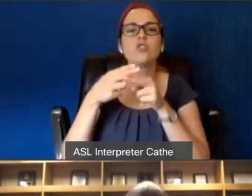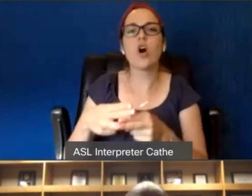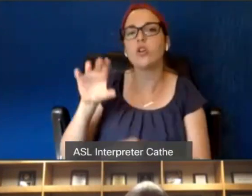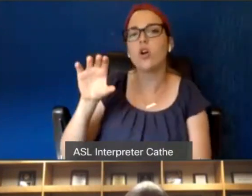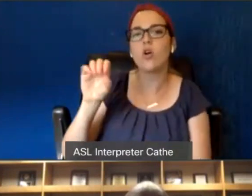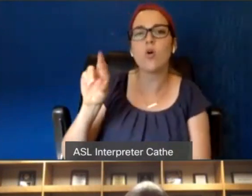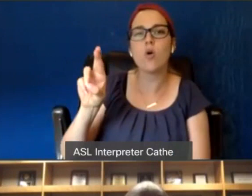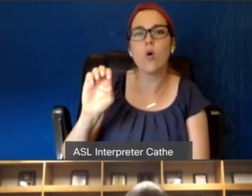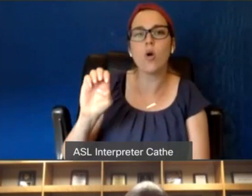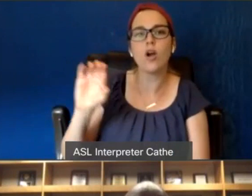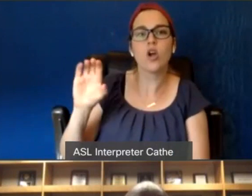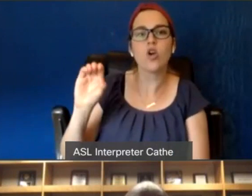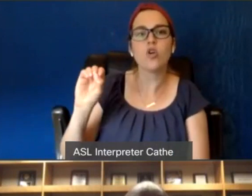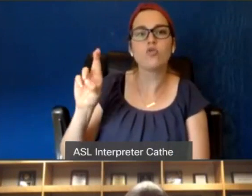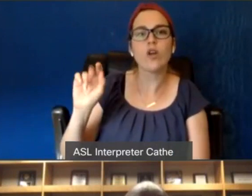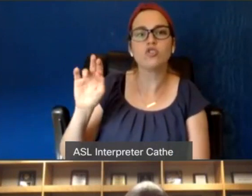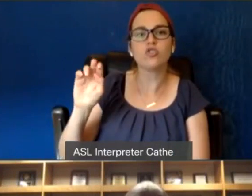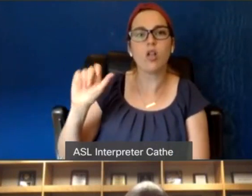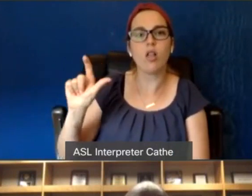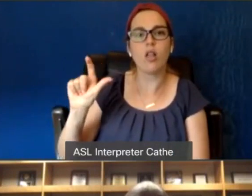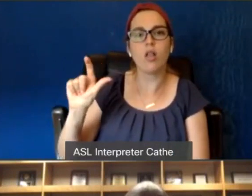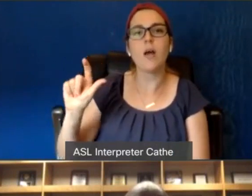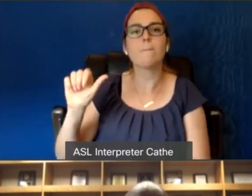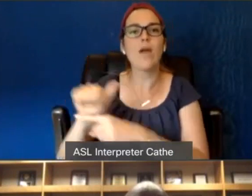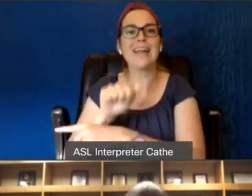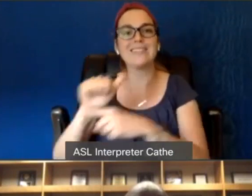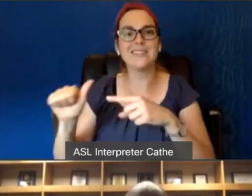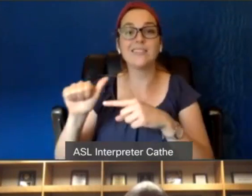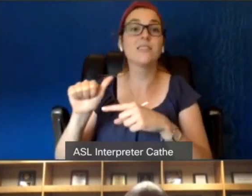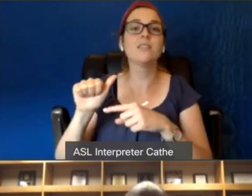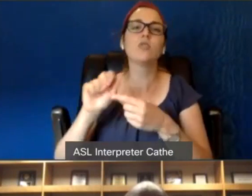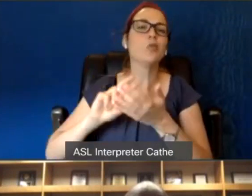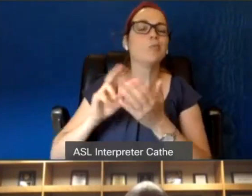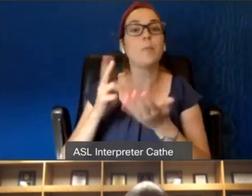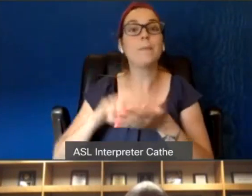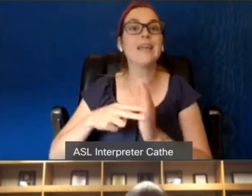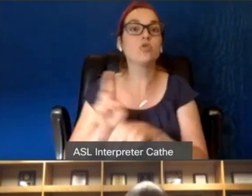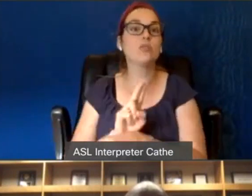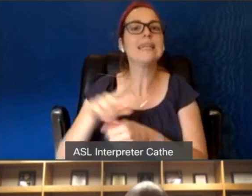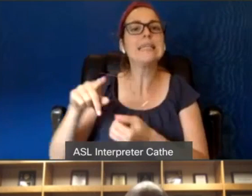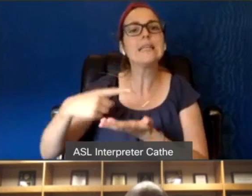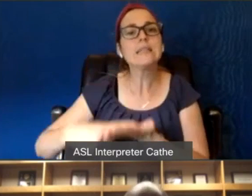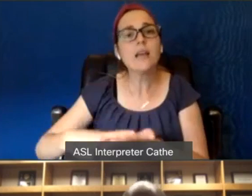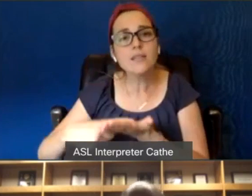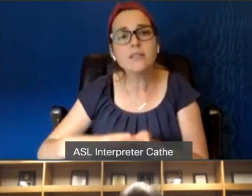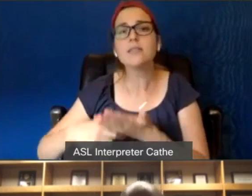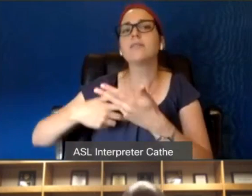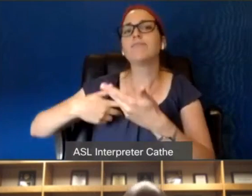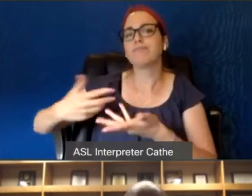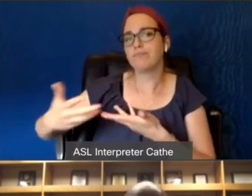when you're there, using motivational discussions and other things instead of going in there and tossing the person's house looking for drugs,